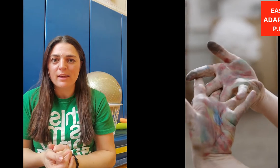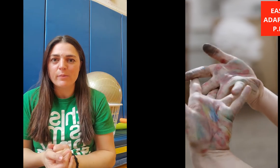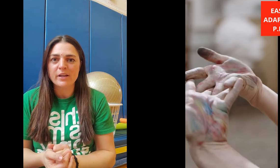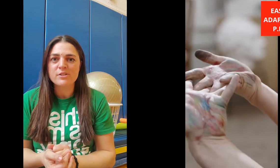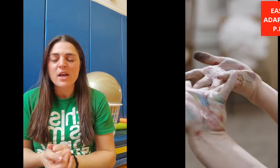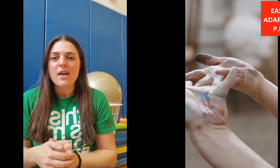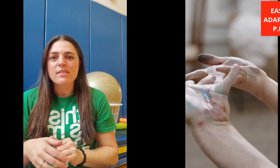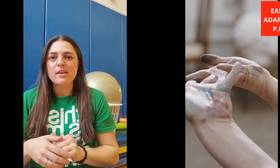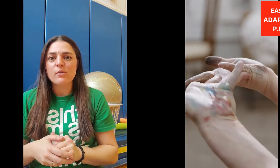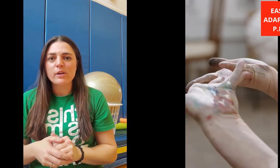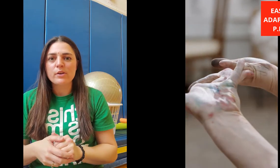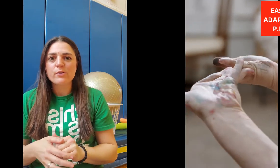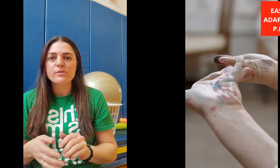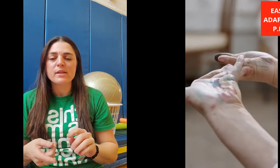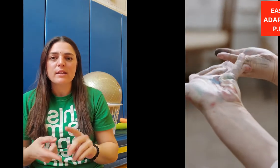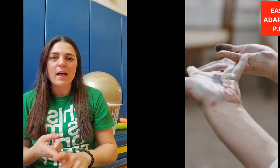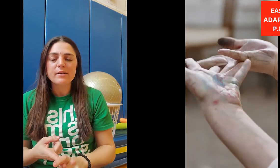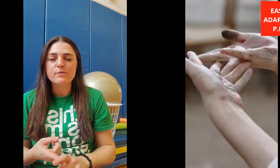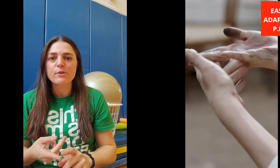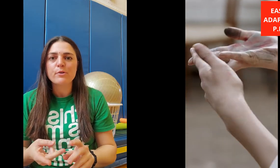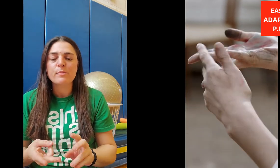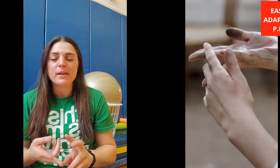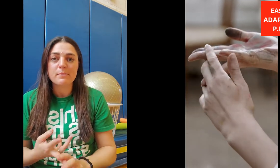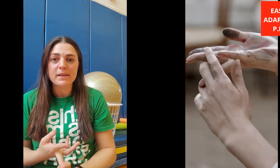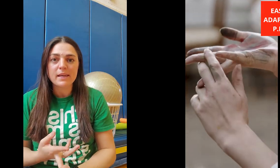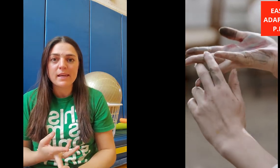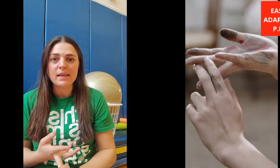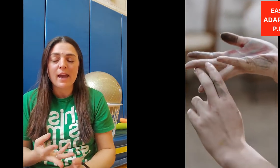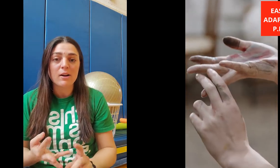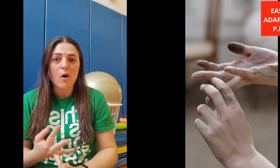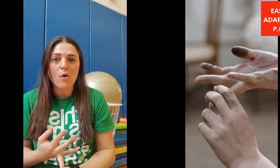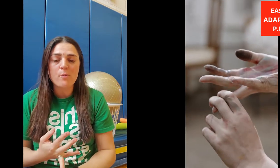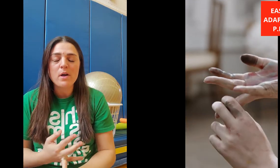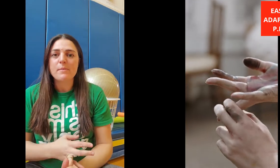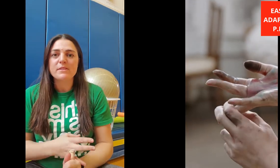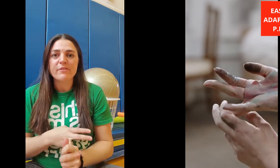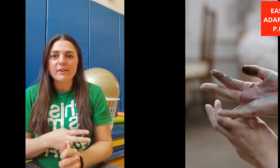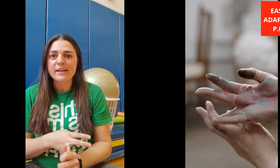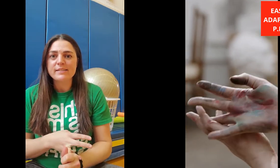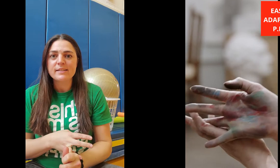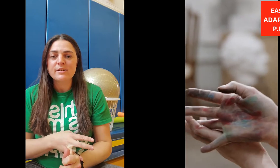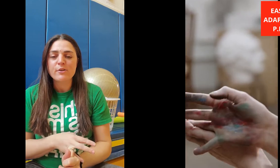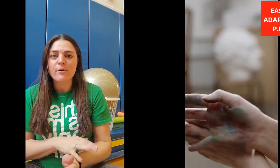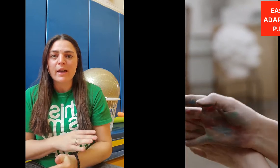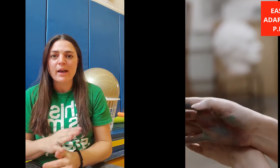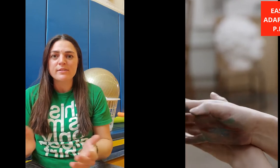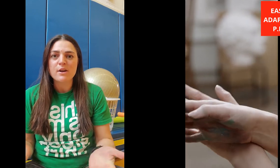language that you can use in the classroom, in P.E. or at home. It's very easy to do and